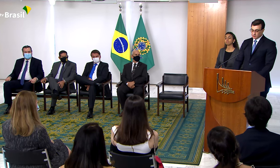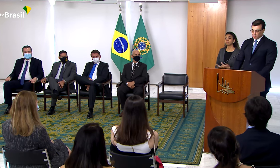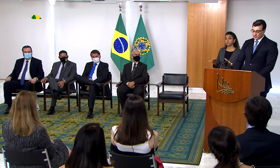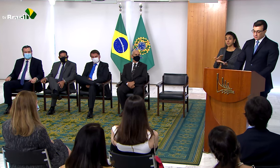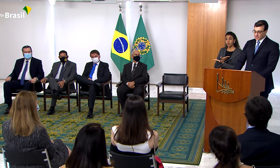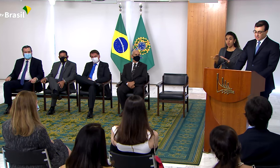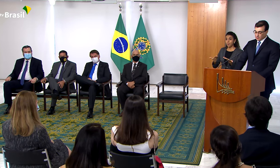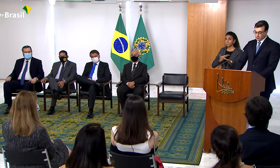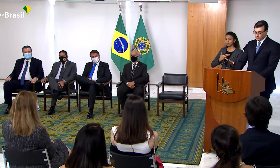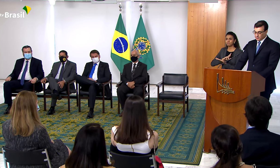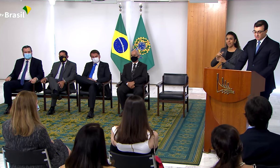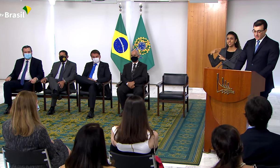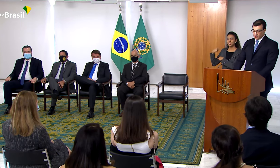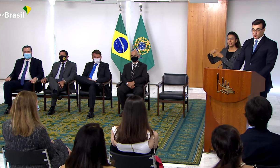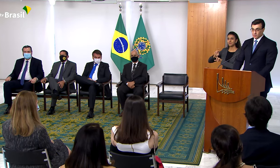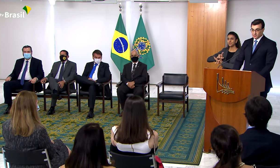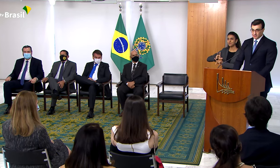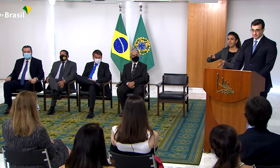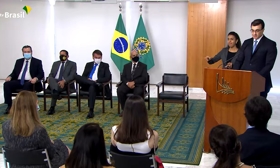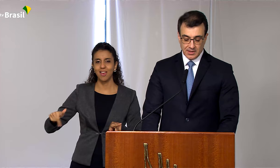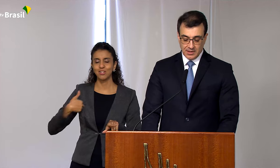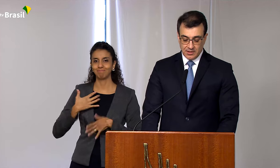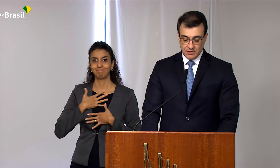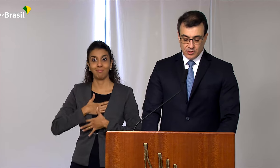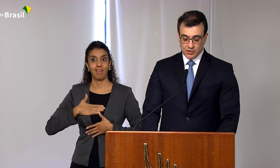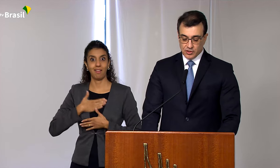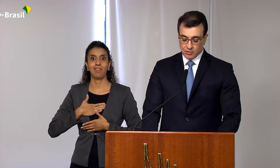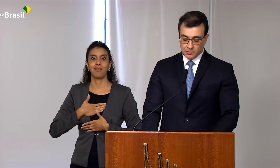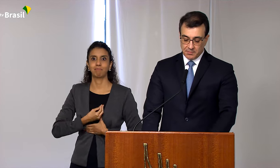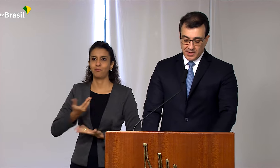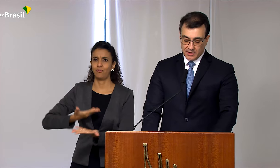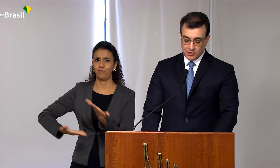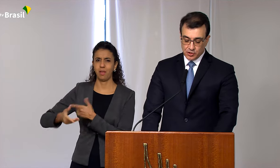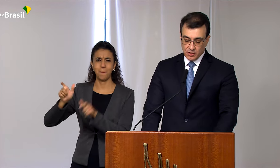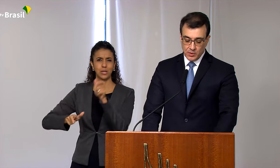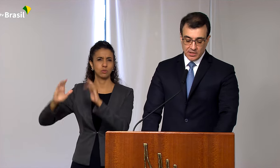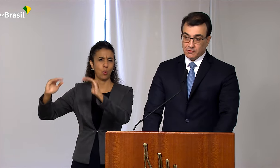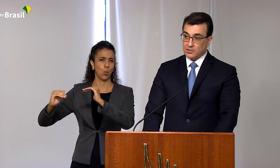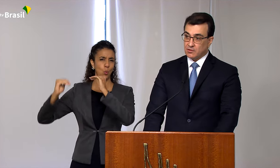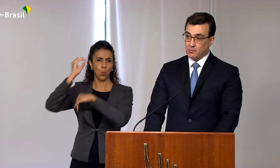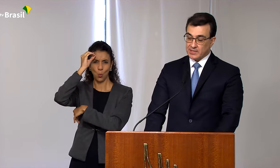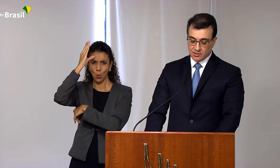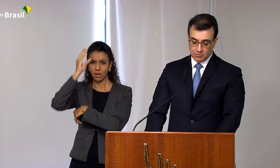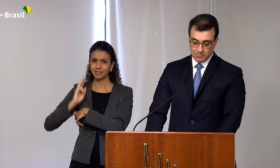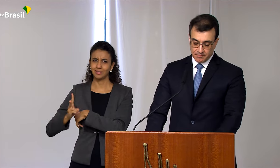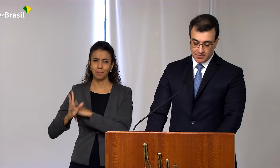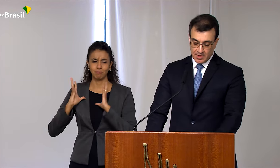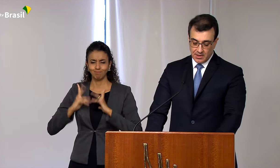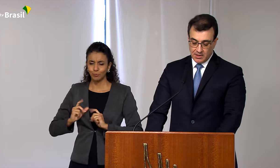generations with whom I have had the privilege of working – people of high training and genuine devotion to Brazil.